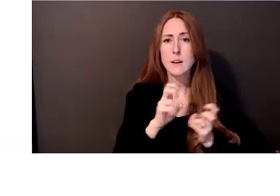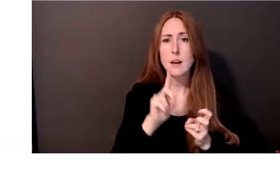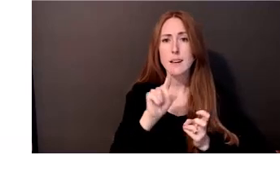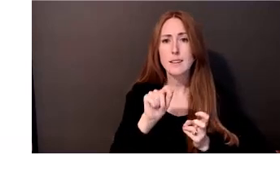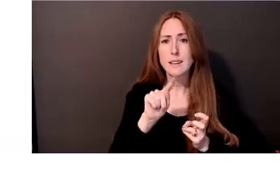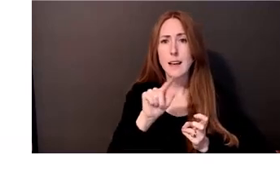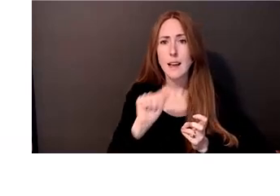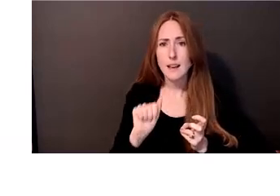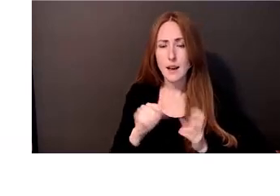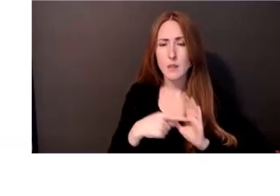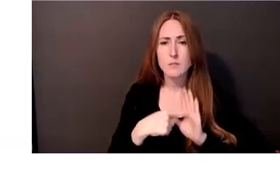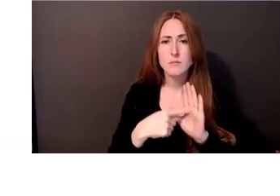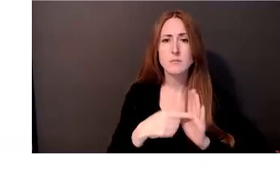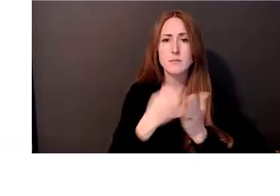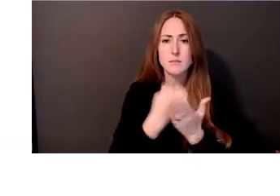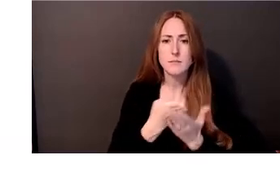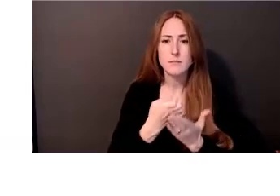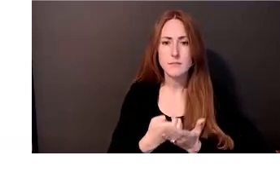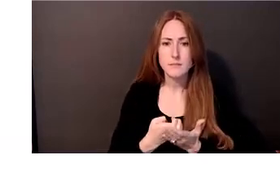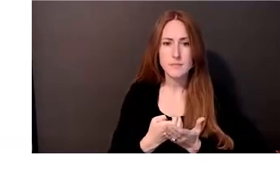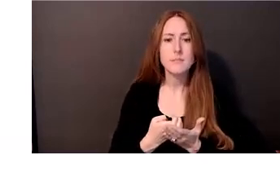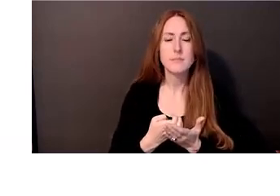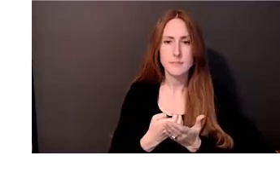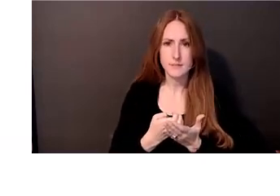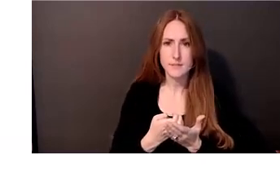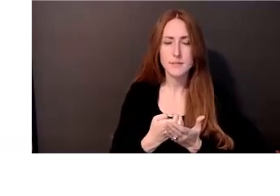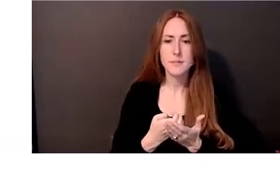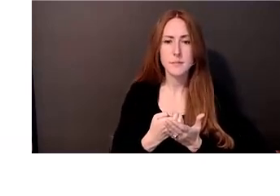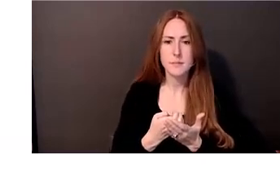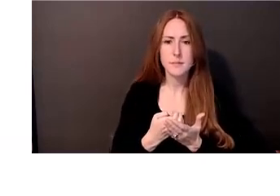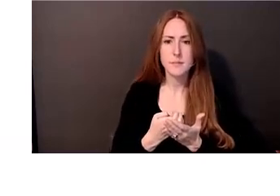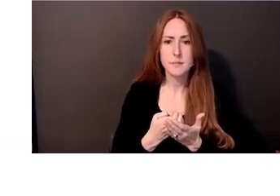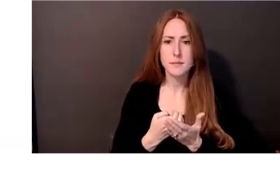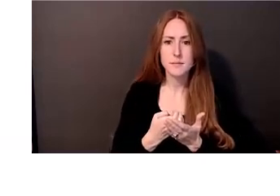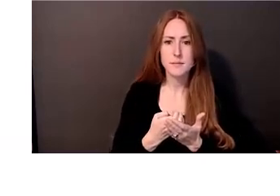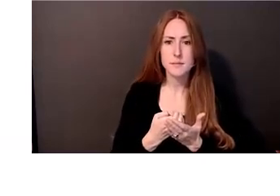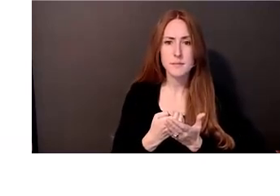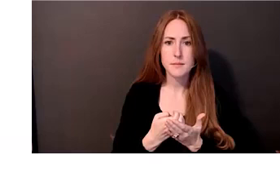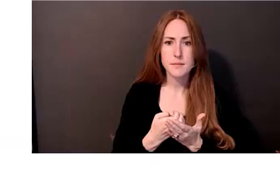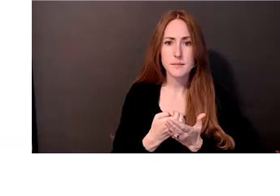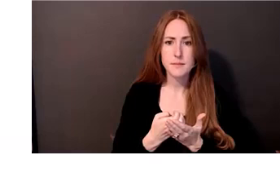After searching five electronic database, nine studies were included.